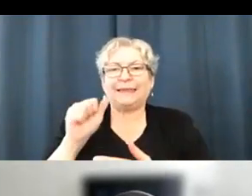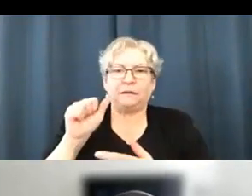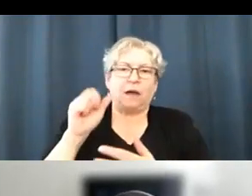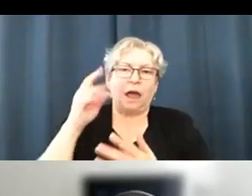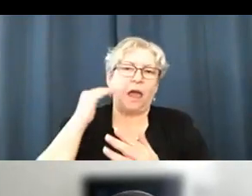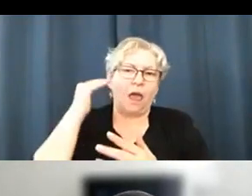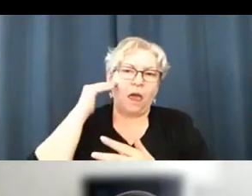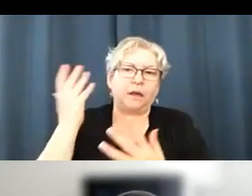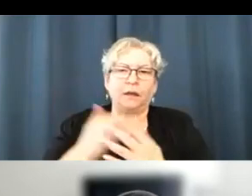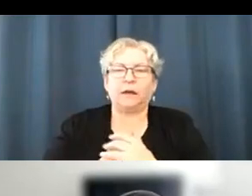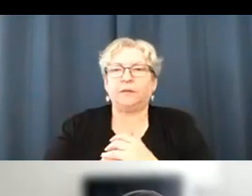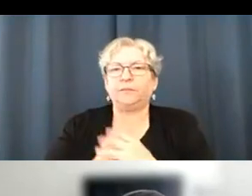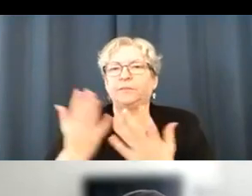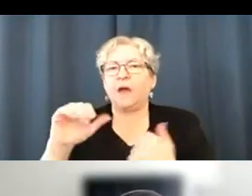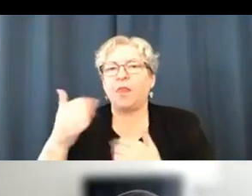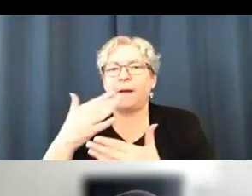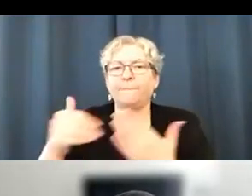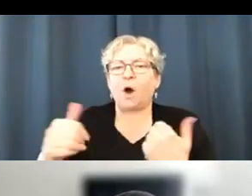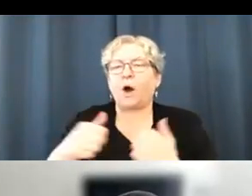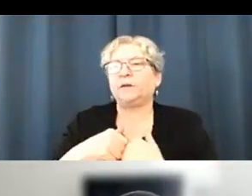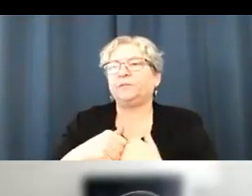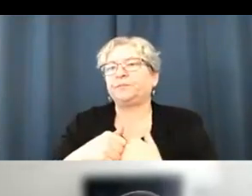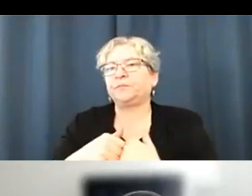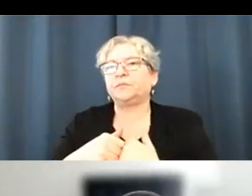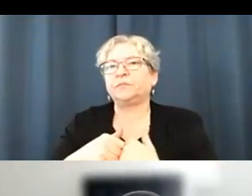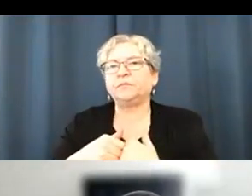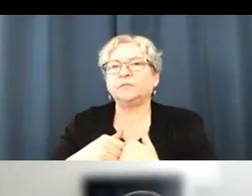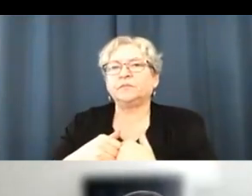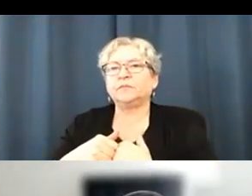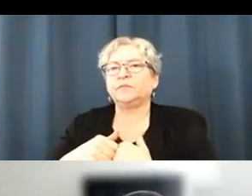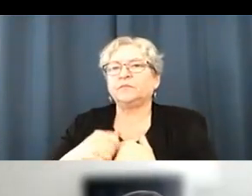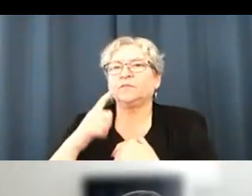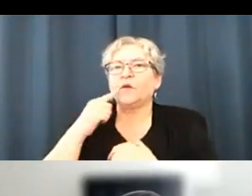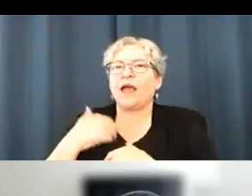Another component that makes the page structure is landmarks and regions.